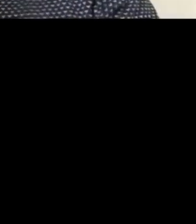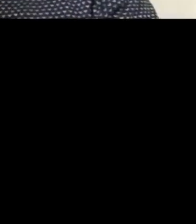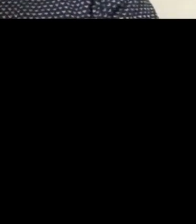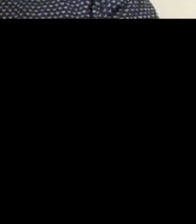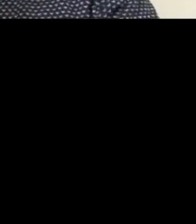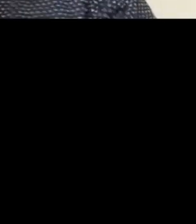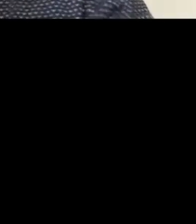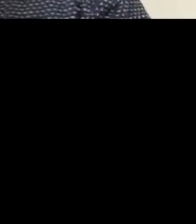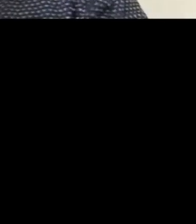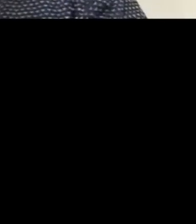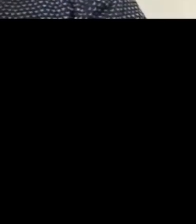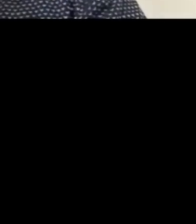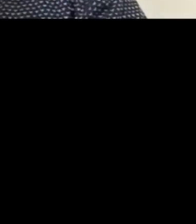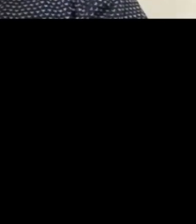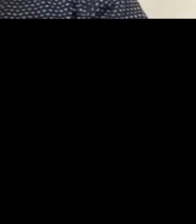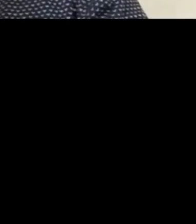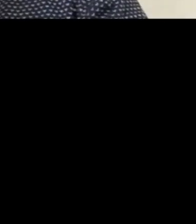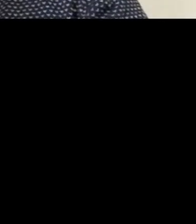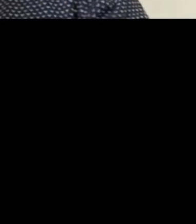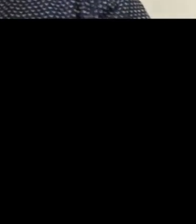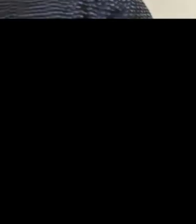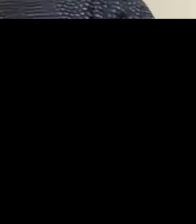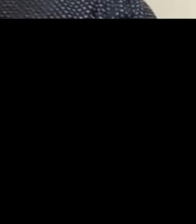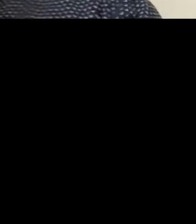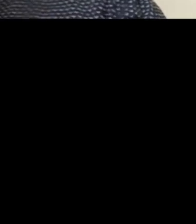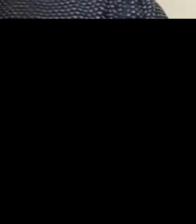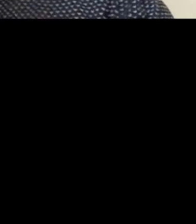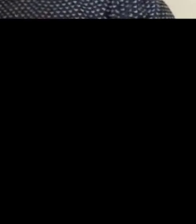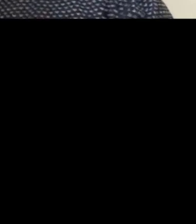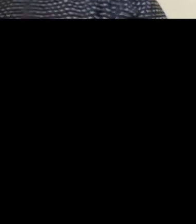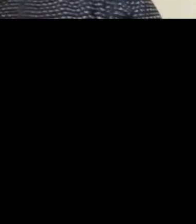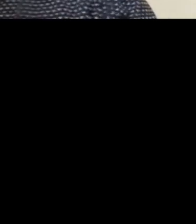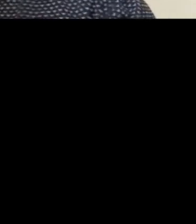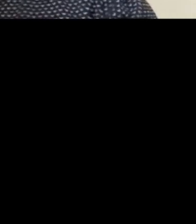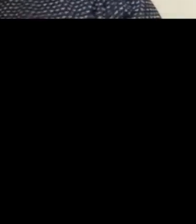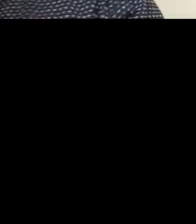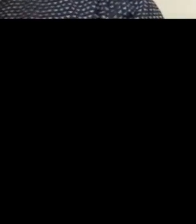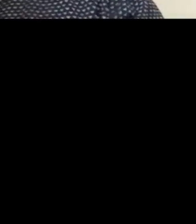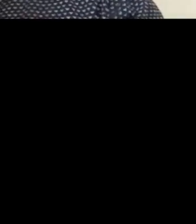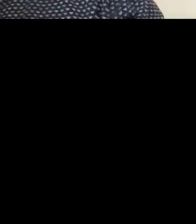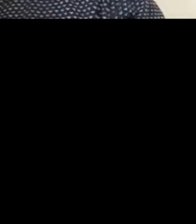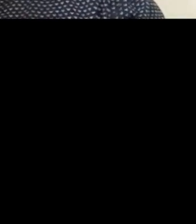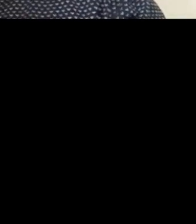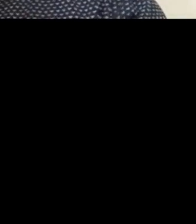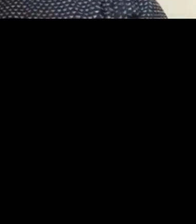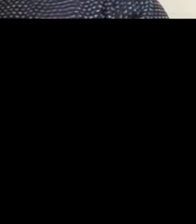Caleb just dropped the evaluation link in the chat. Please fill it out. It's a chance to tell us how we're doing.